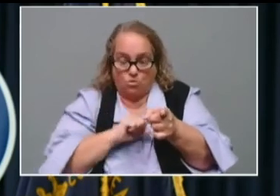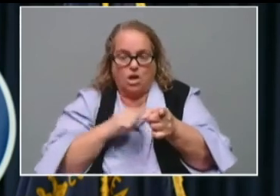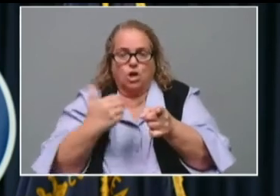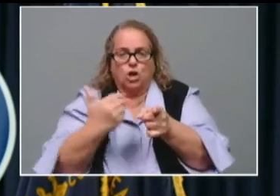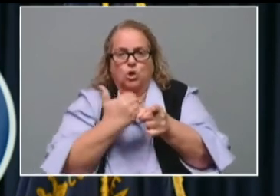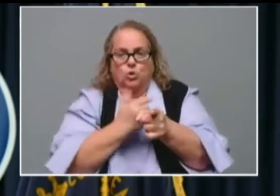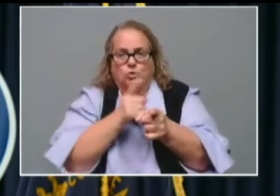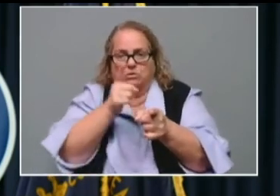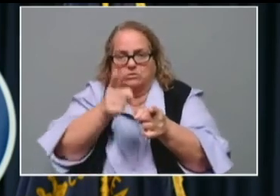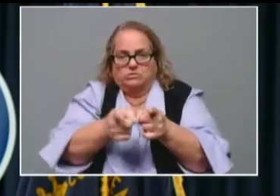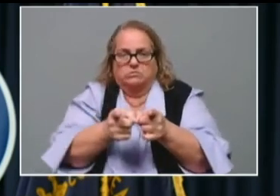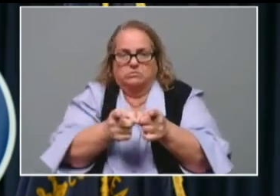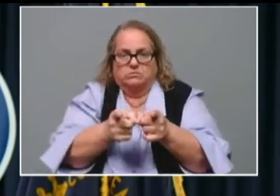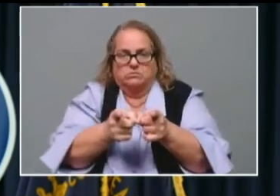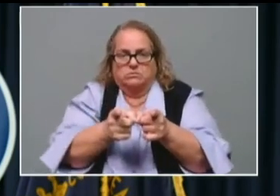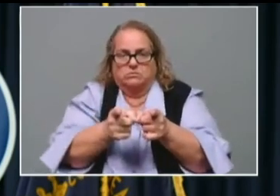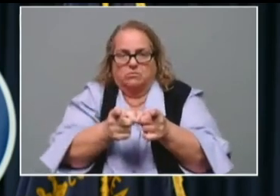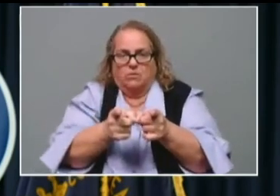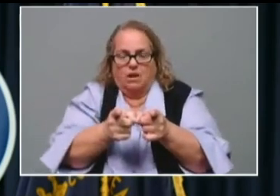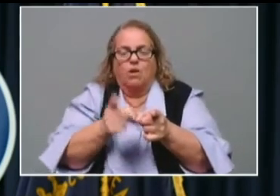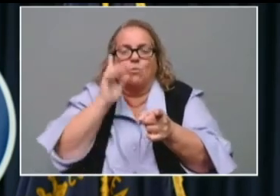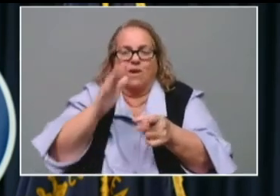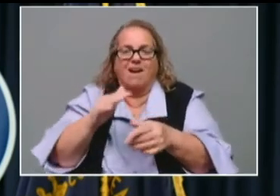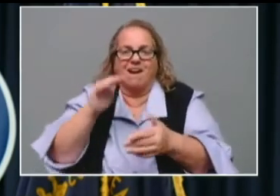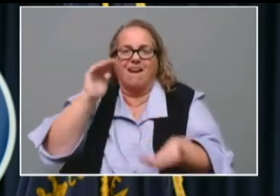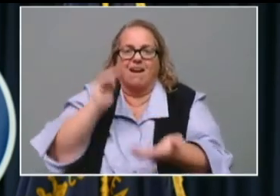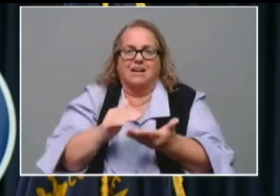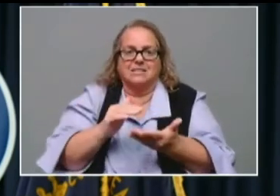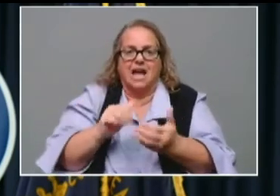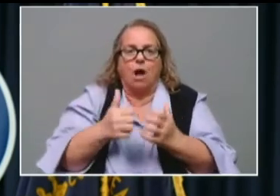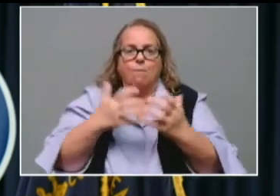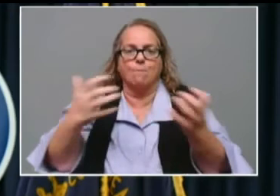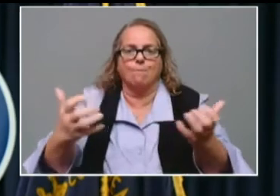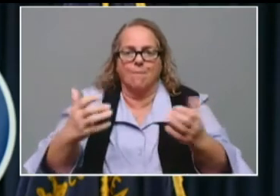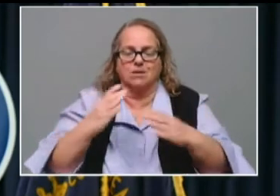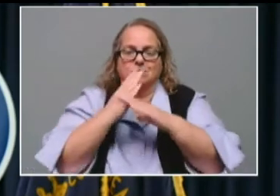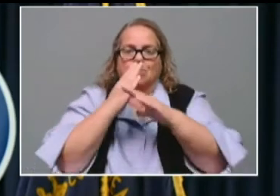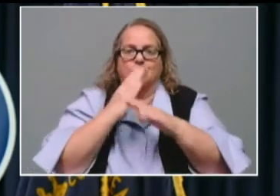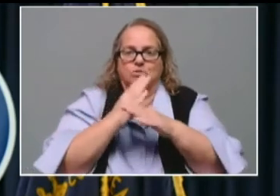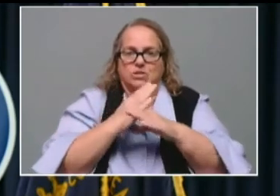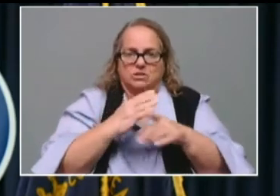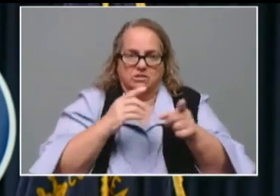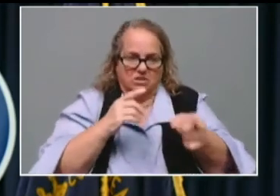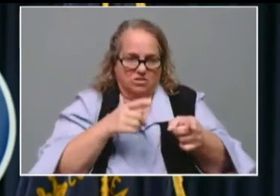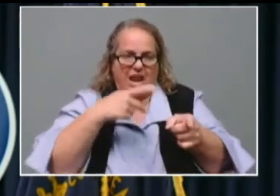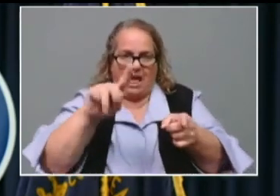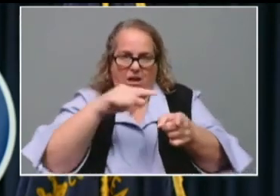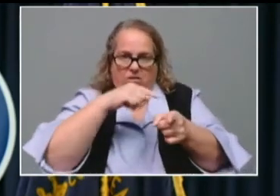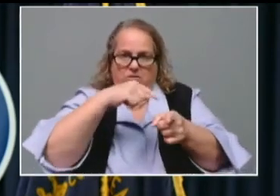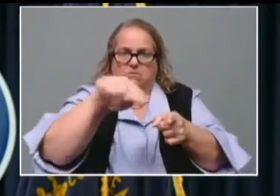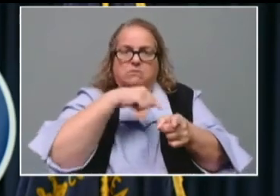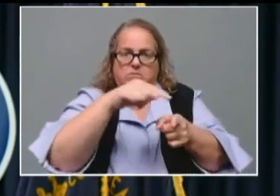of disruptions that will be going on and also allow for more traffic to be